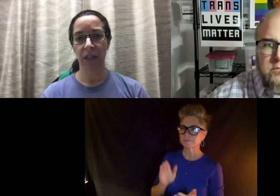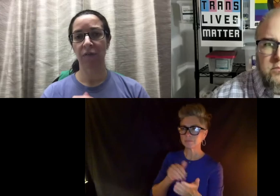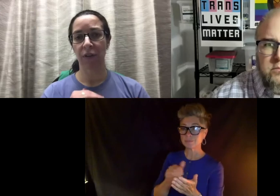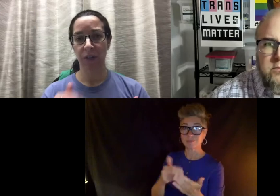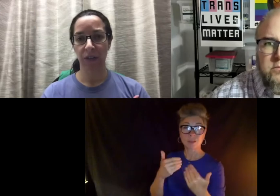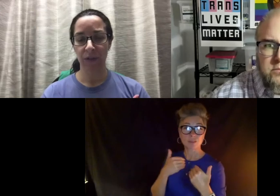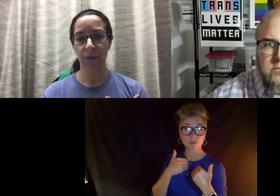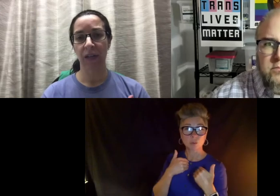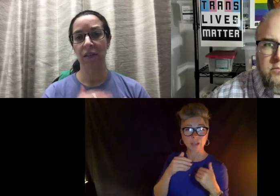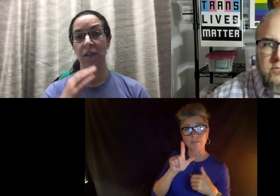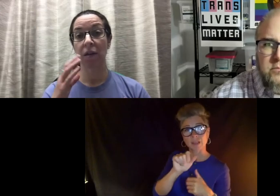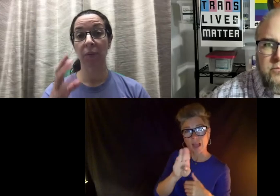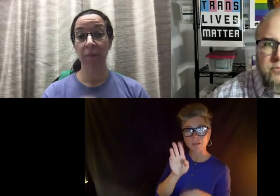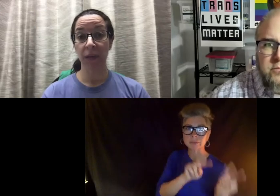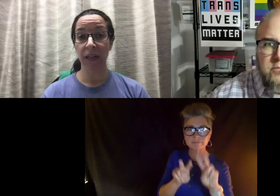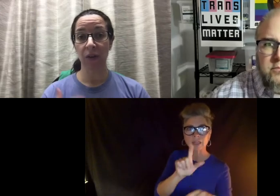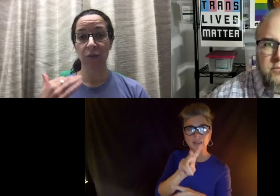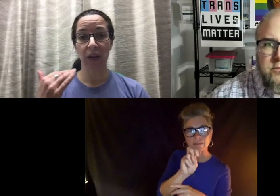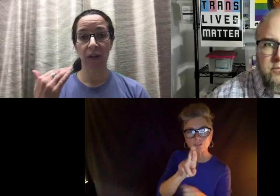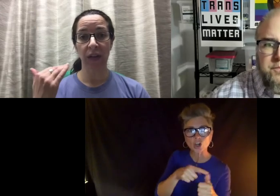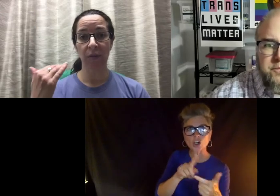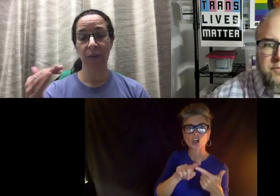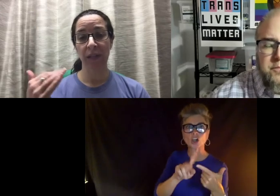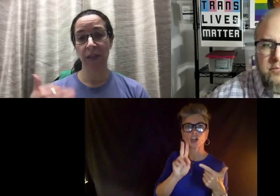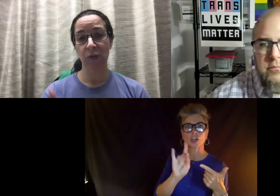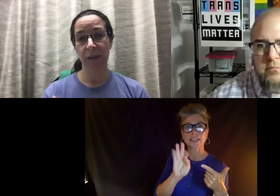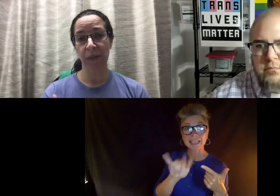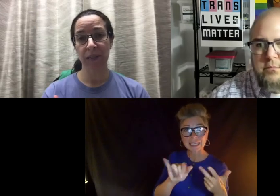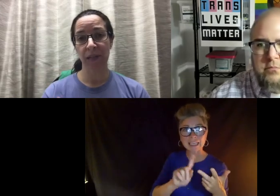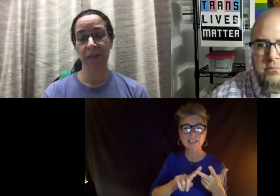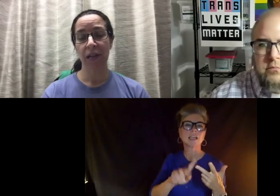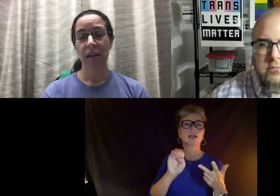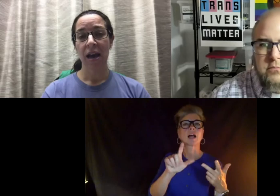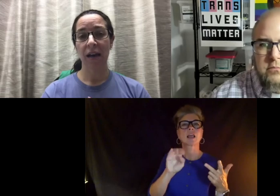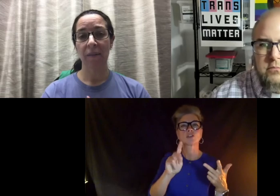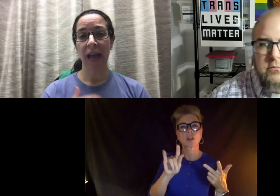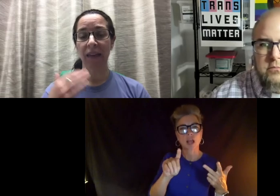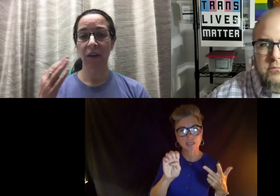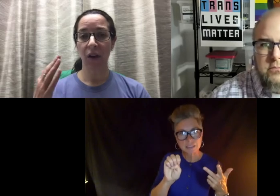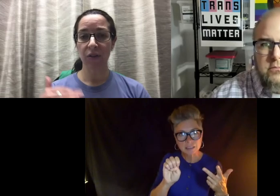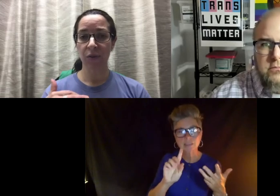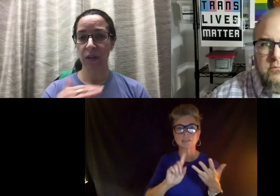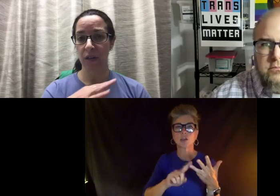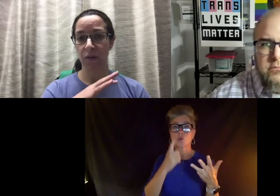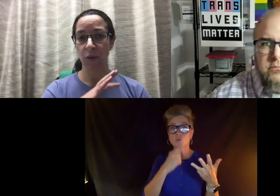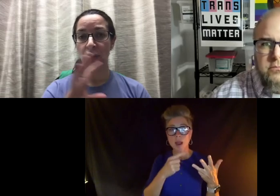kidney function, electrolytes, complete blood count, so that'll look at red blood cells, white blood cells. And then it also will look